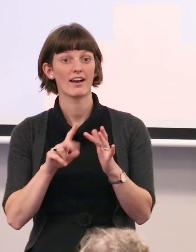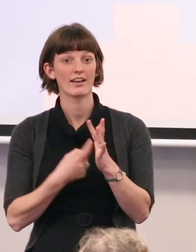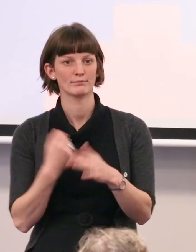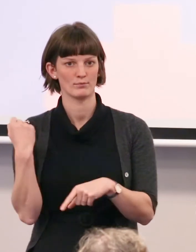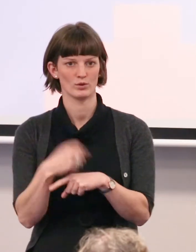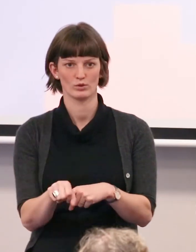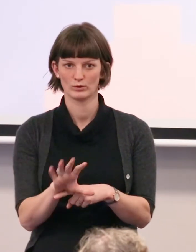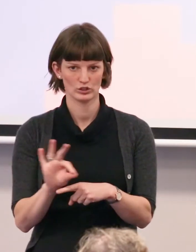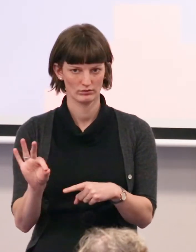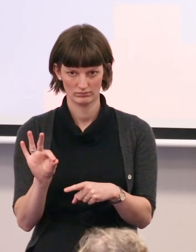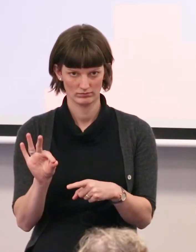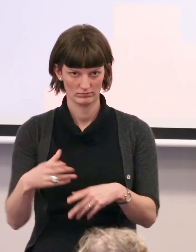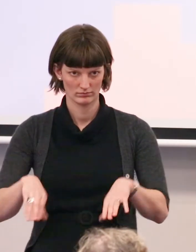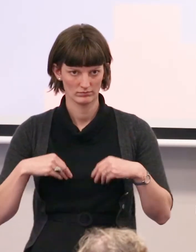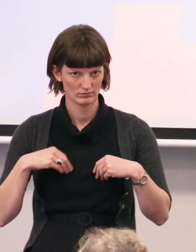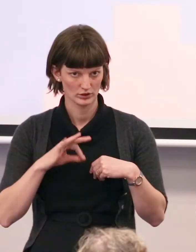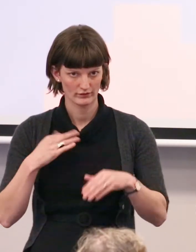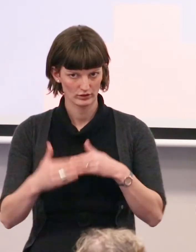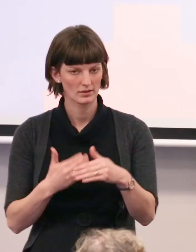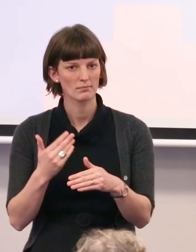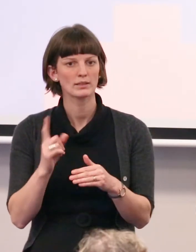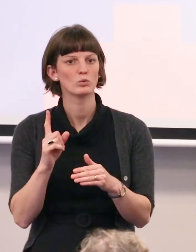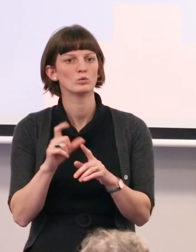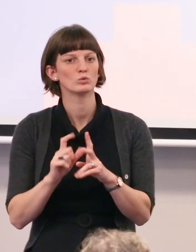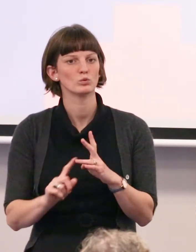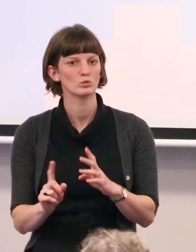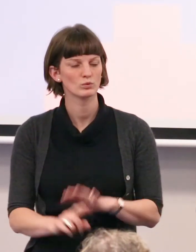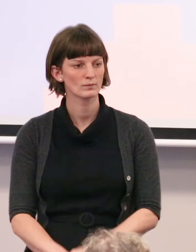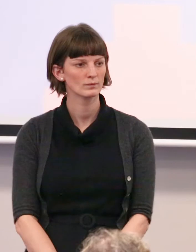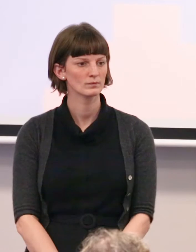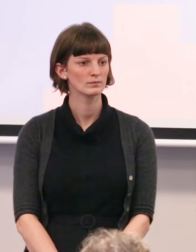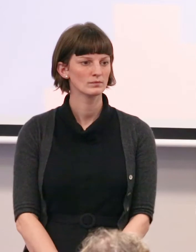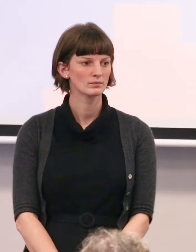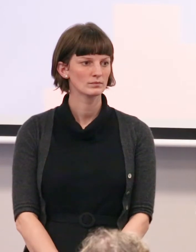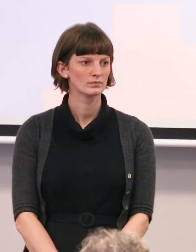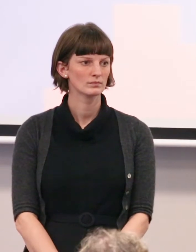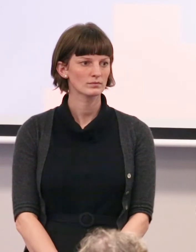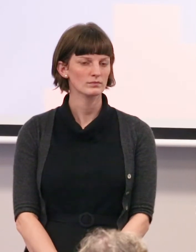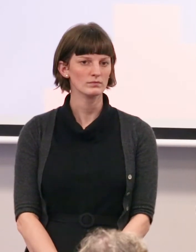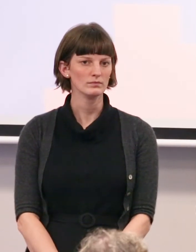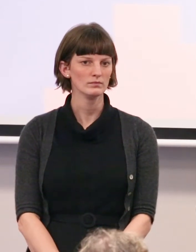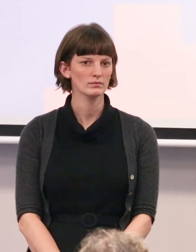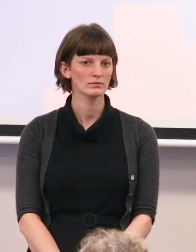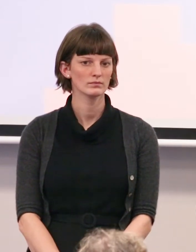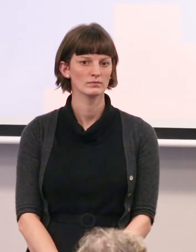requirements -- what can we do? So an alternative, some alternatives include